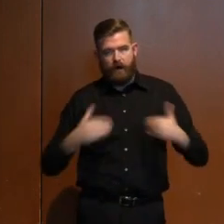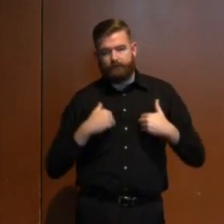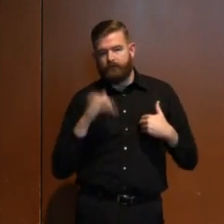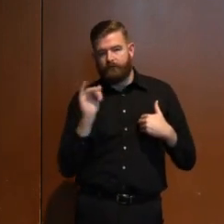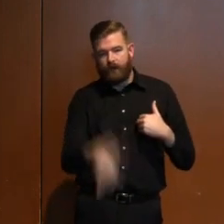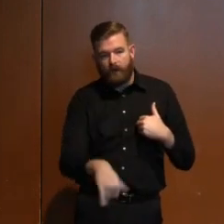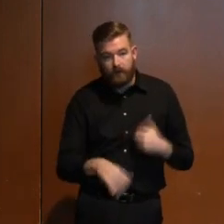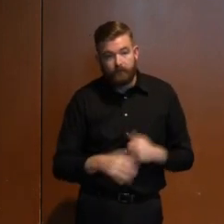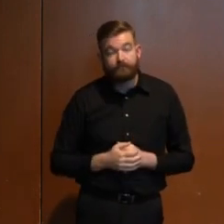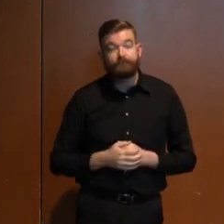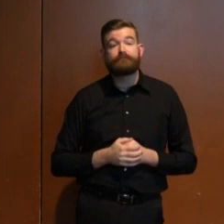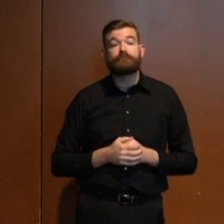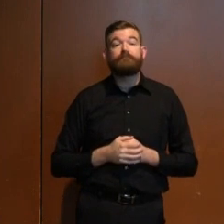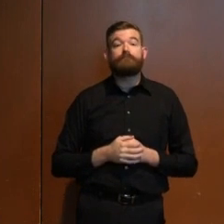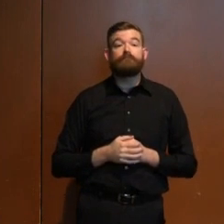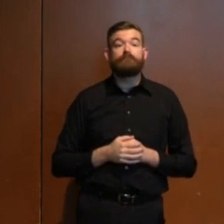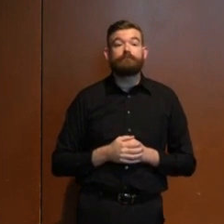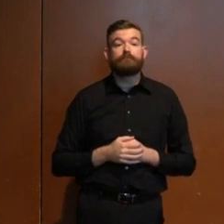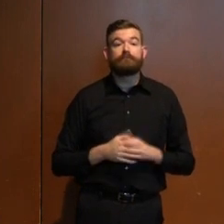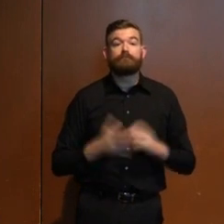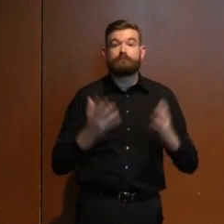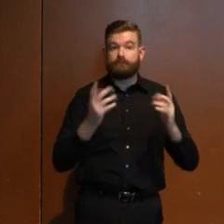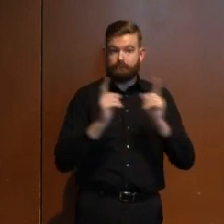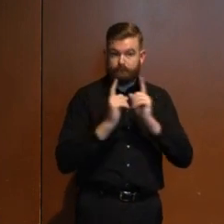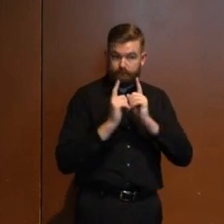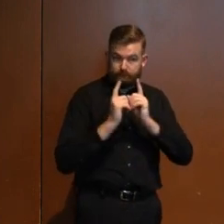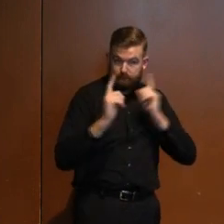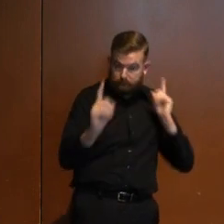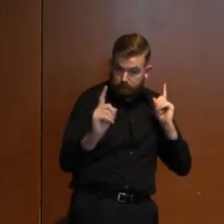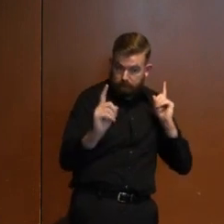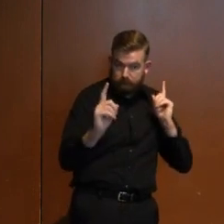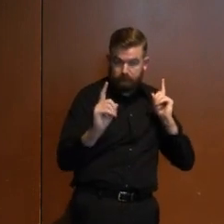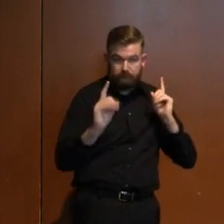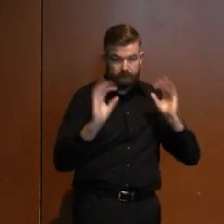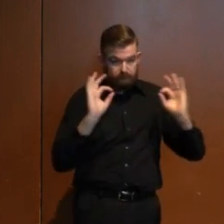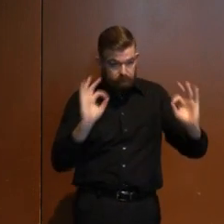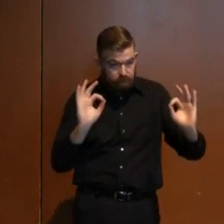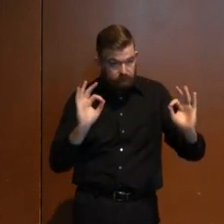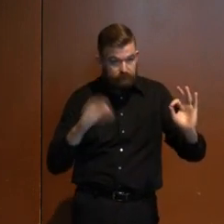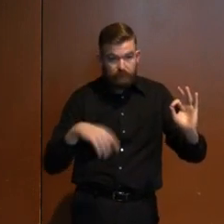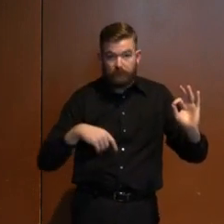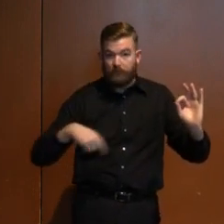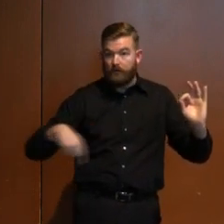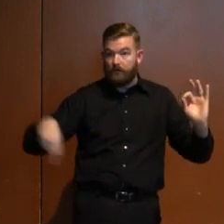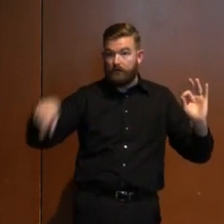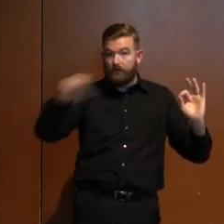THIS. YOU HAVE AROUND YOU KNOW SOCIAL DISTANCING OBVIOUSLY.